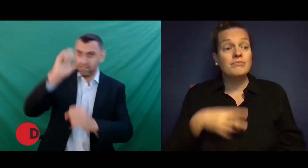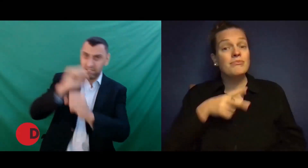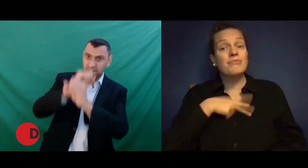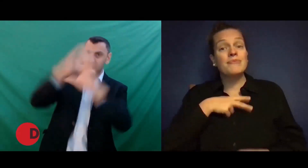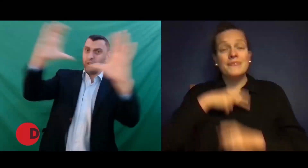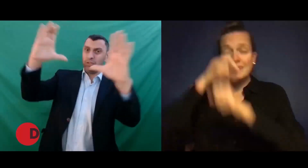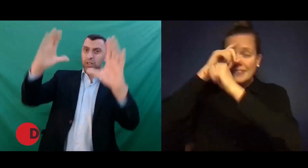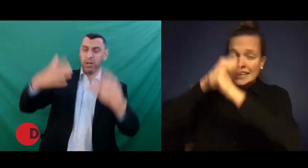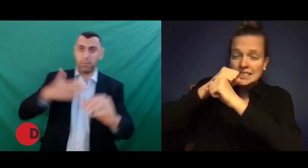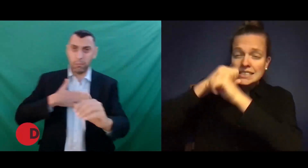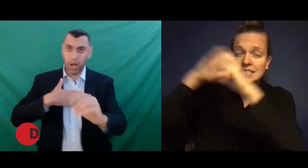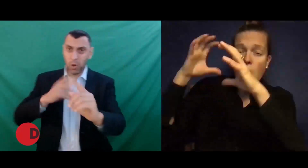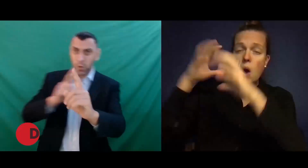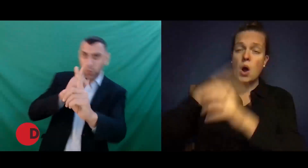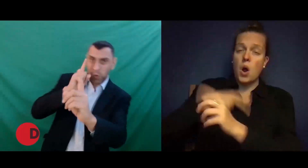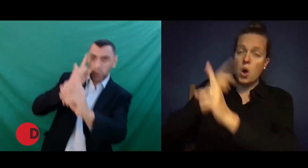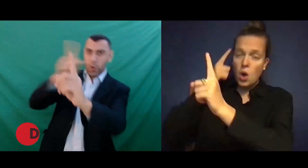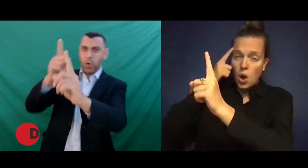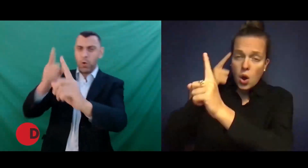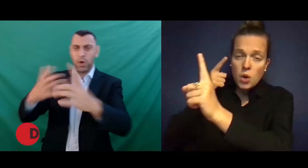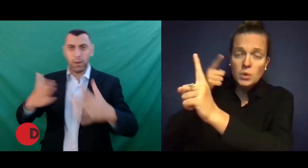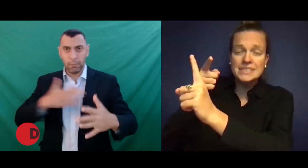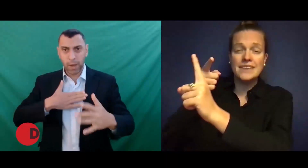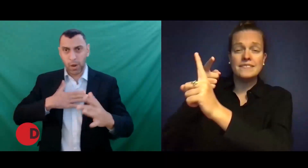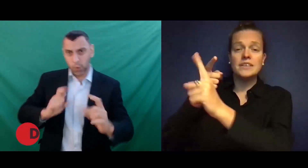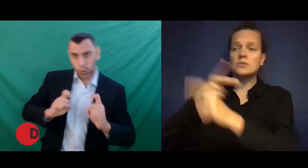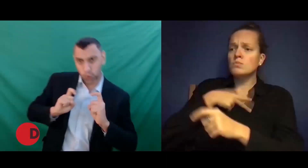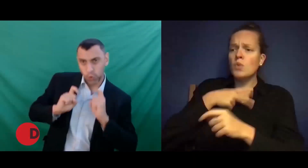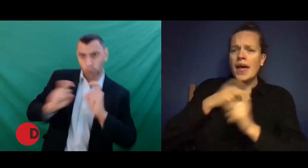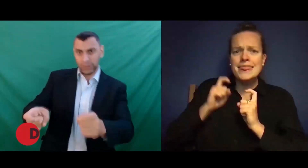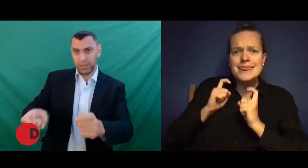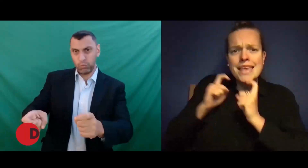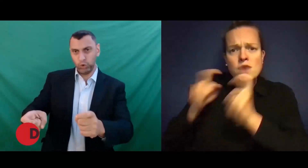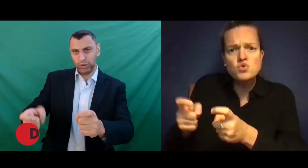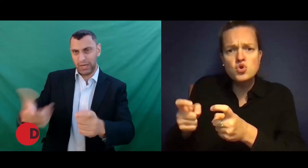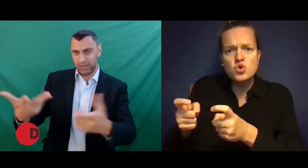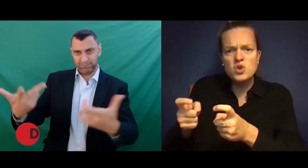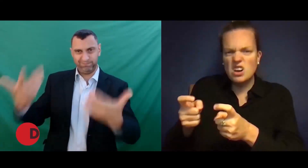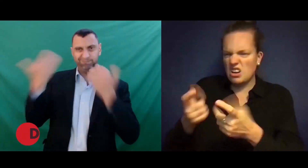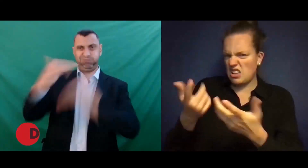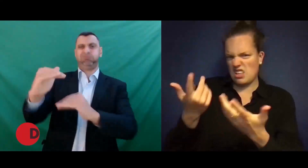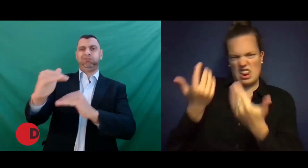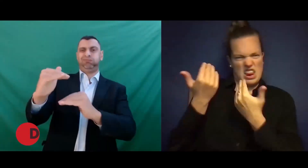and my contributions for the association and Deaf community.